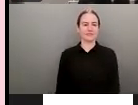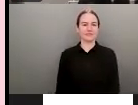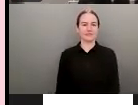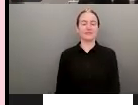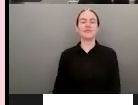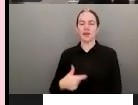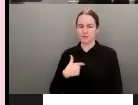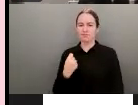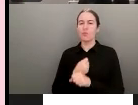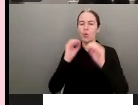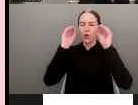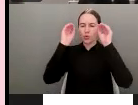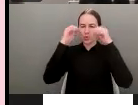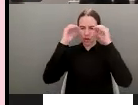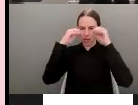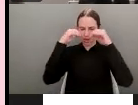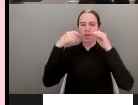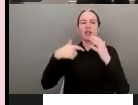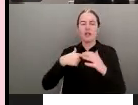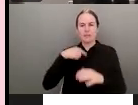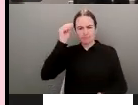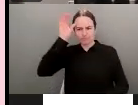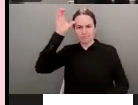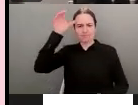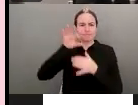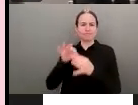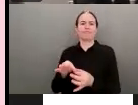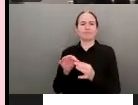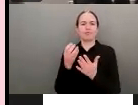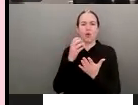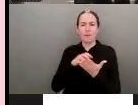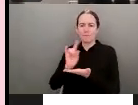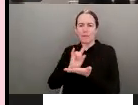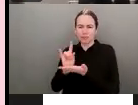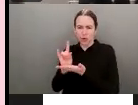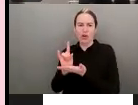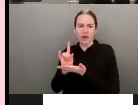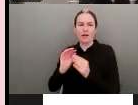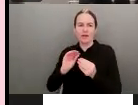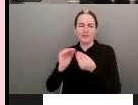and Techmaker